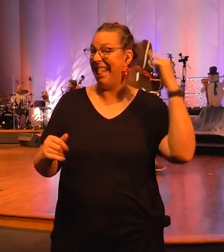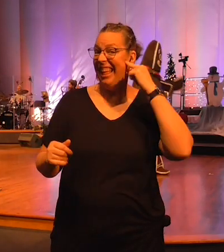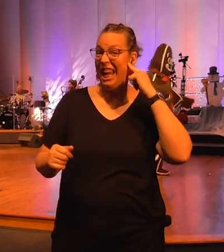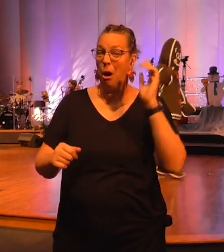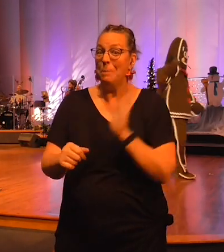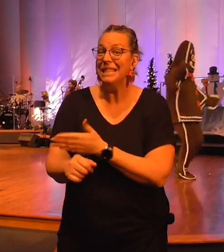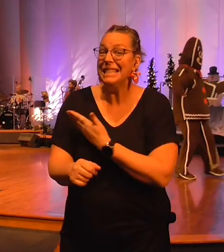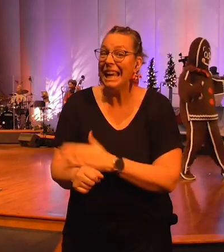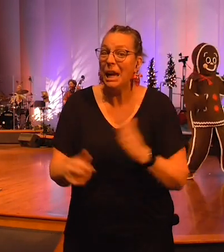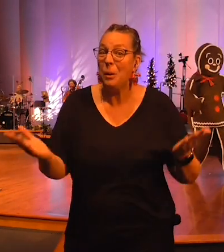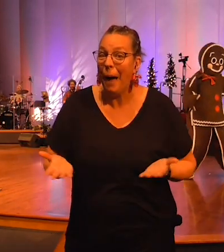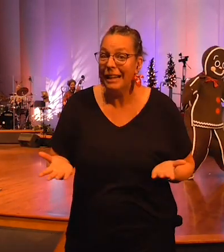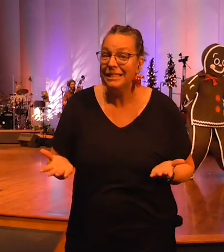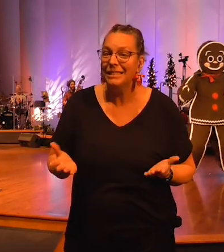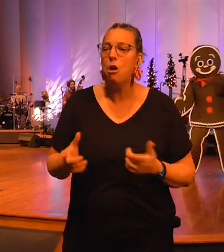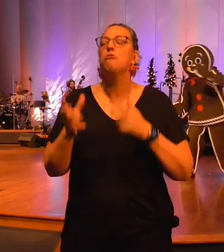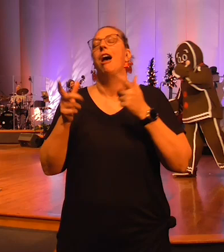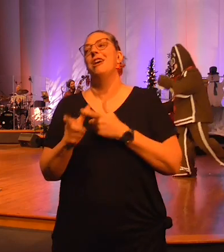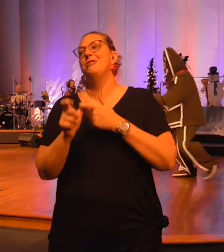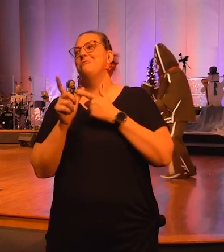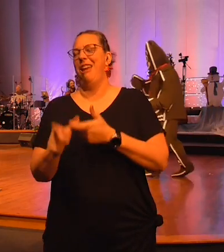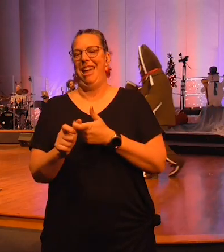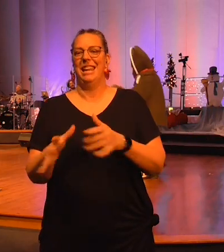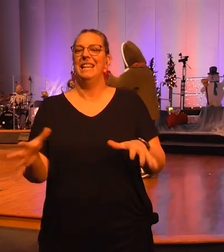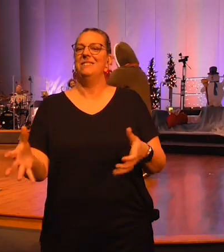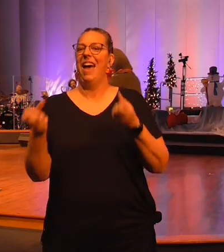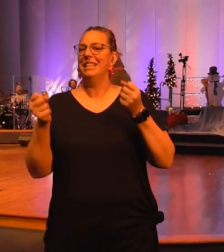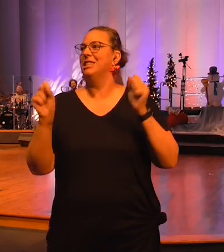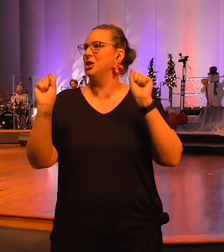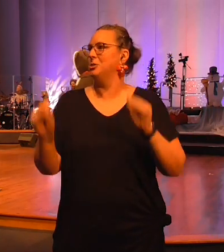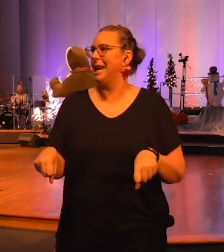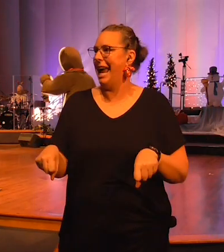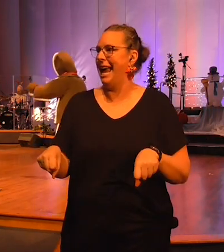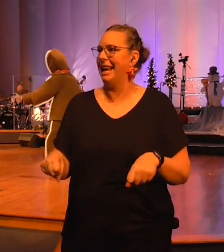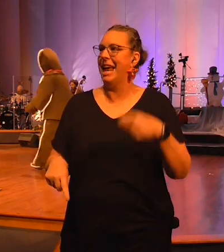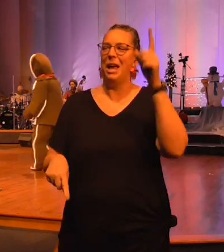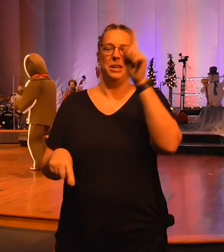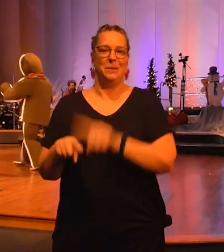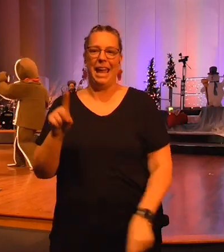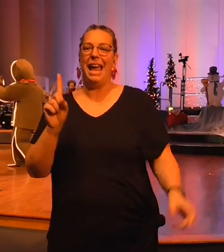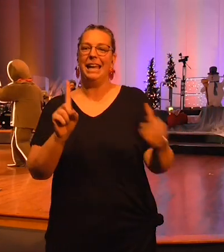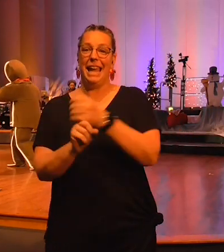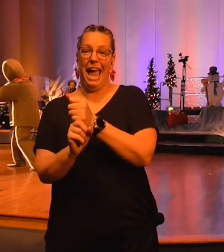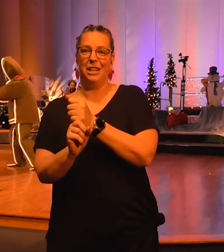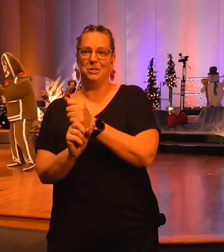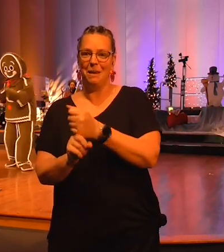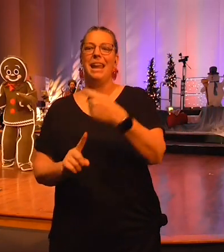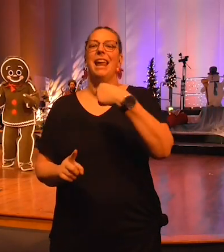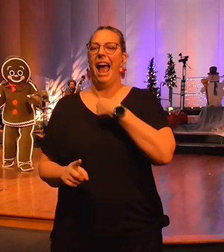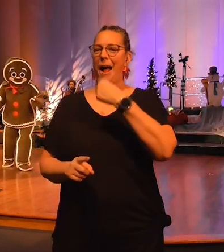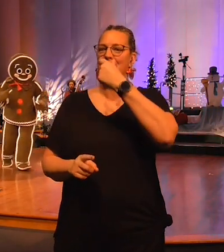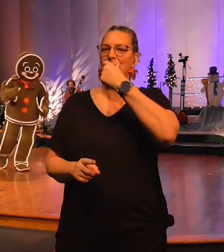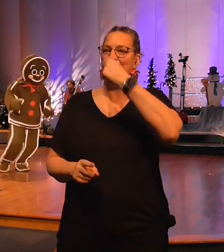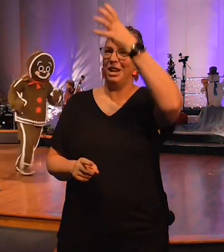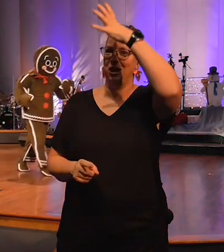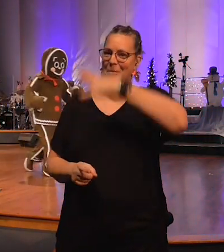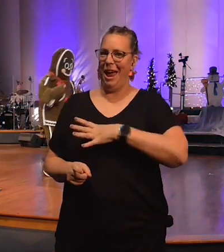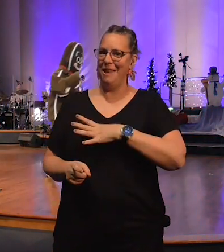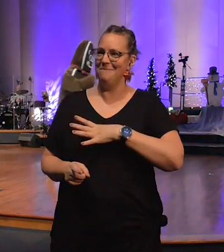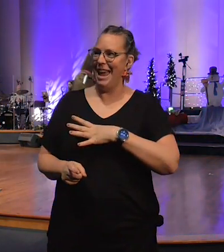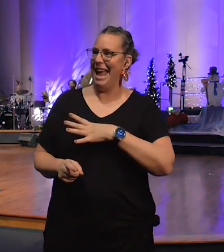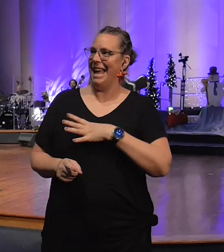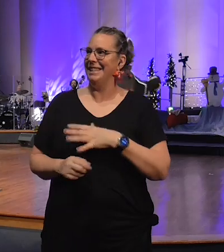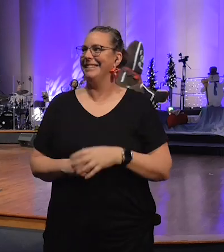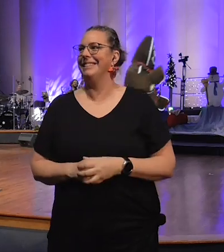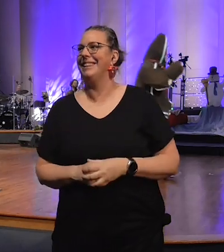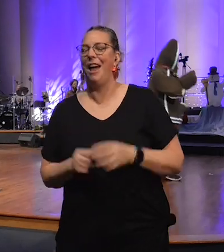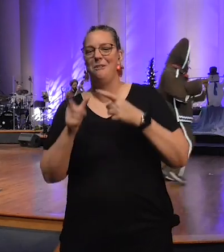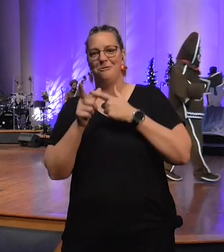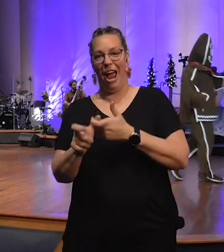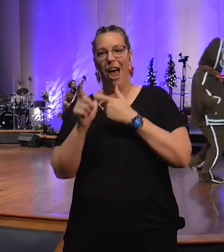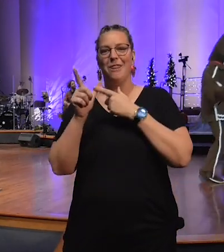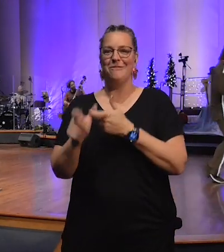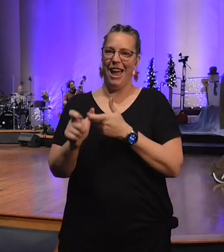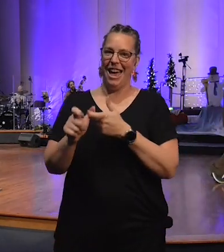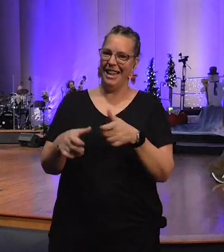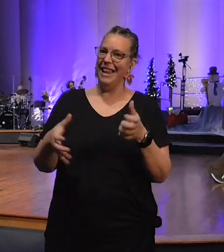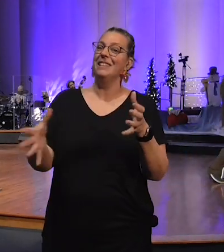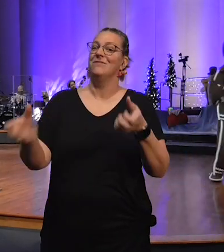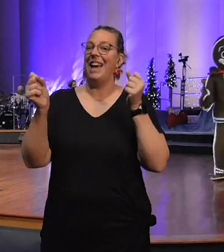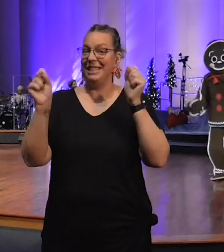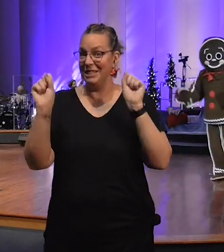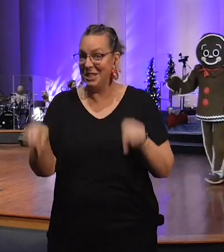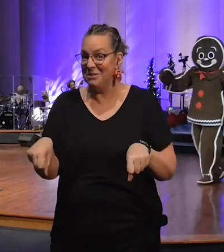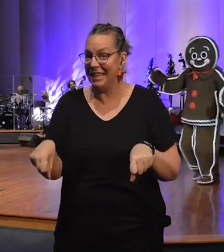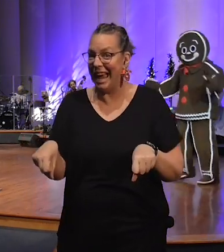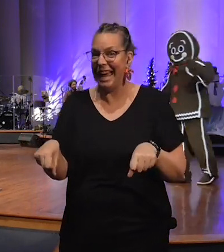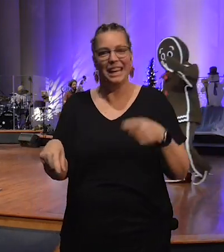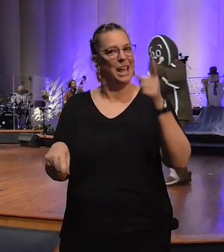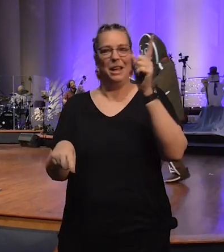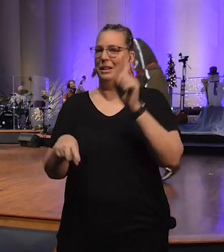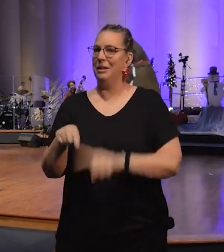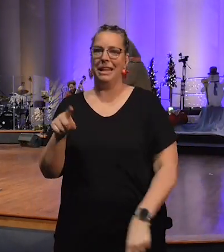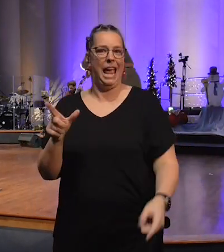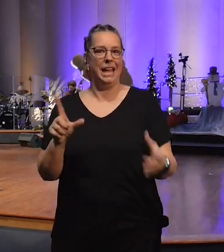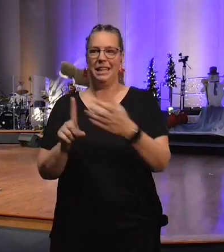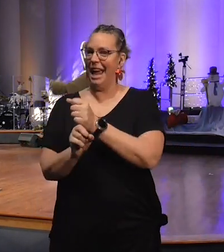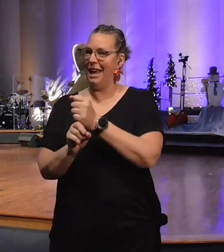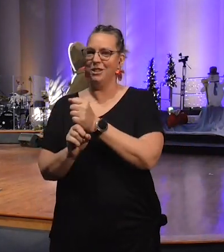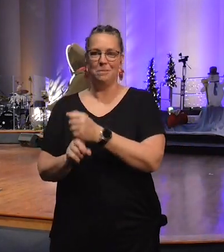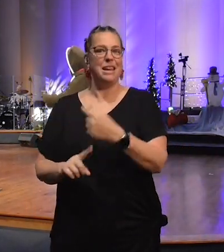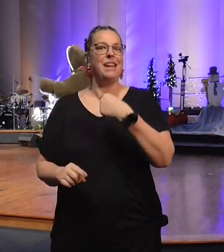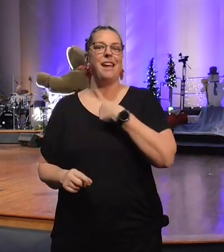him but every year when I come here I still hear him singing this song as fast as you can